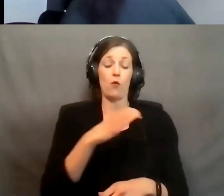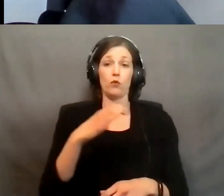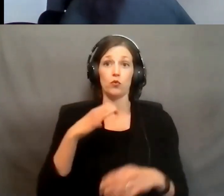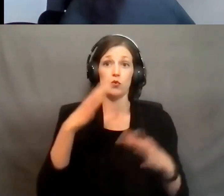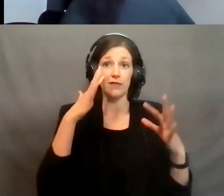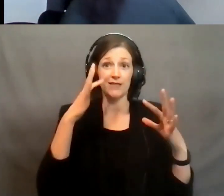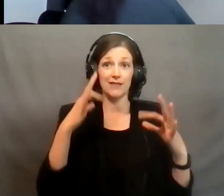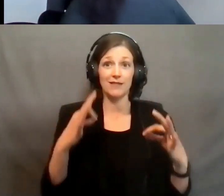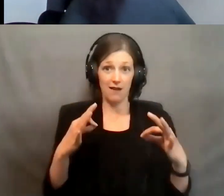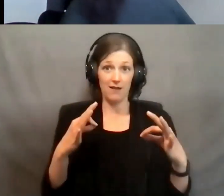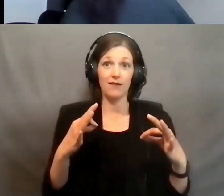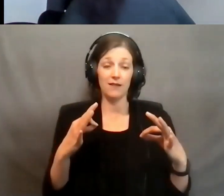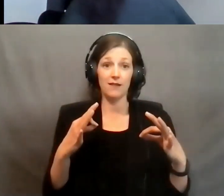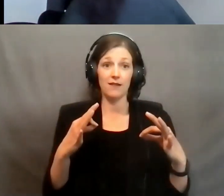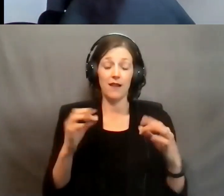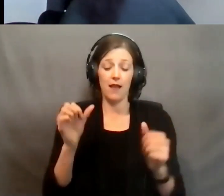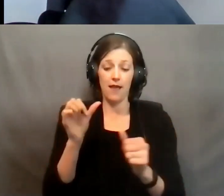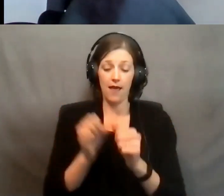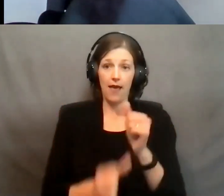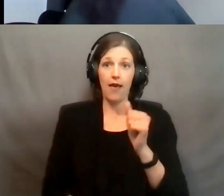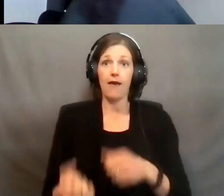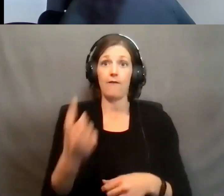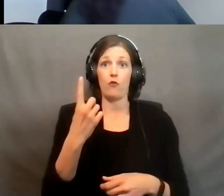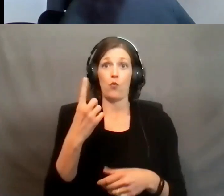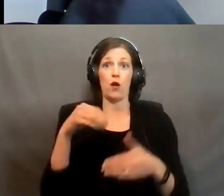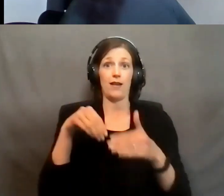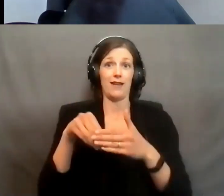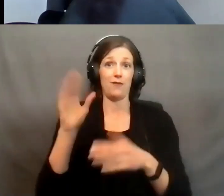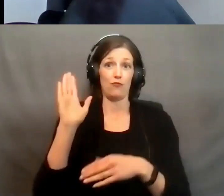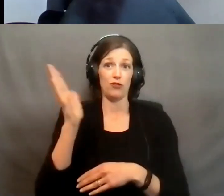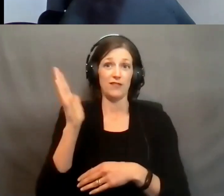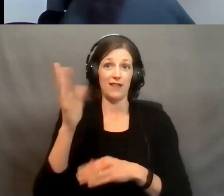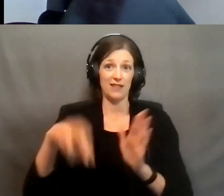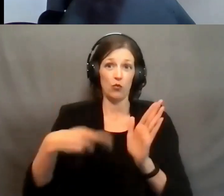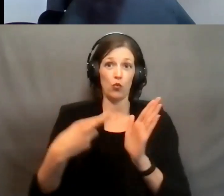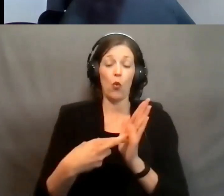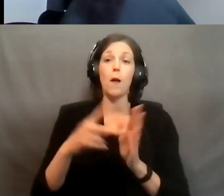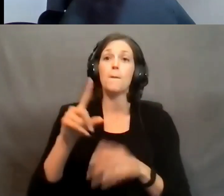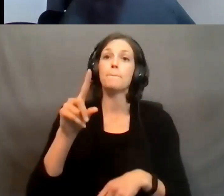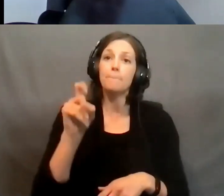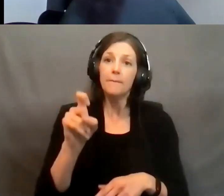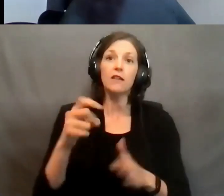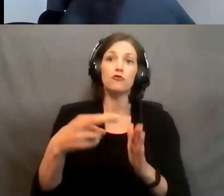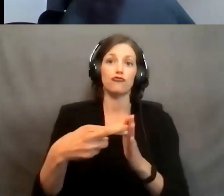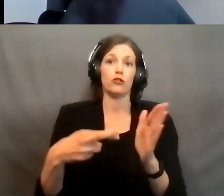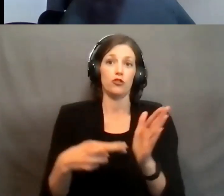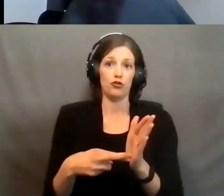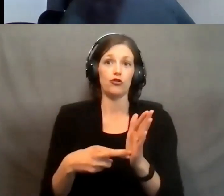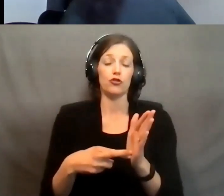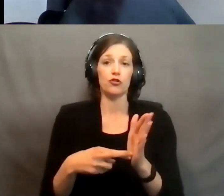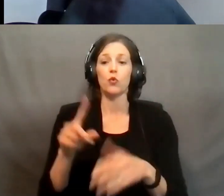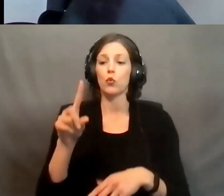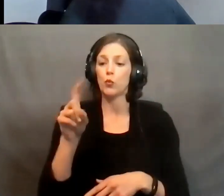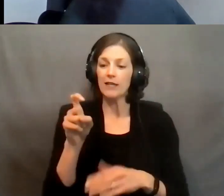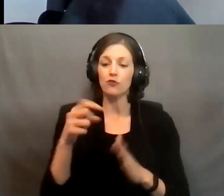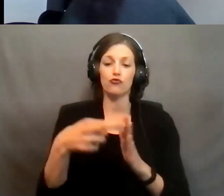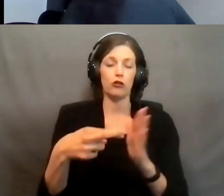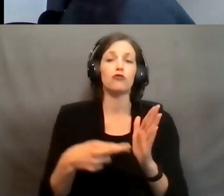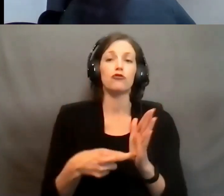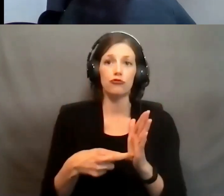13:09:46 everyone who was in a presenting role must be registered 13:09:49 . So you need to register 13:09:54 if you are in any